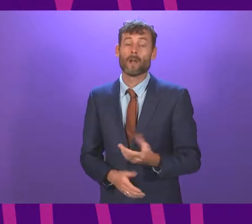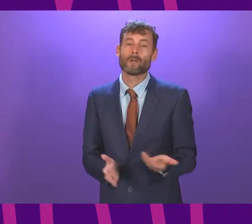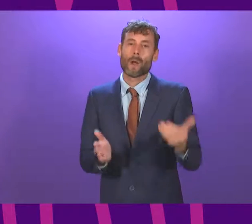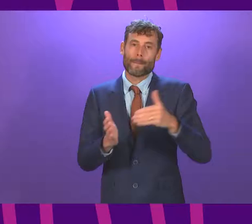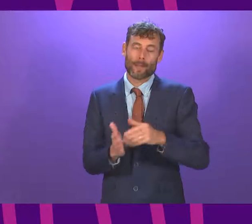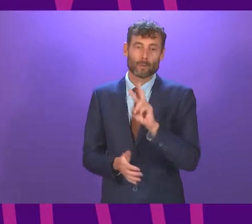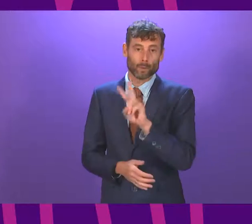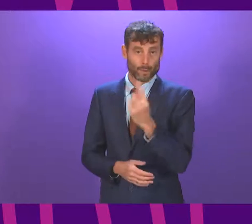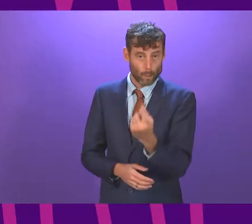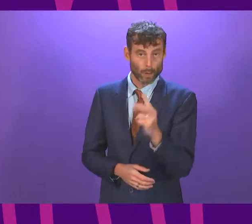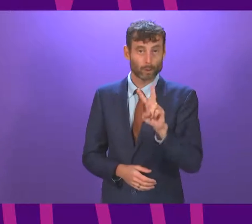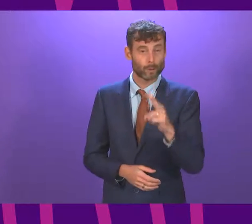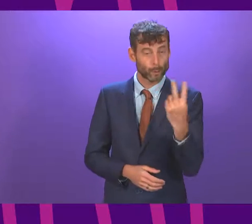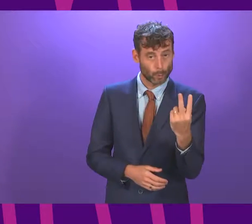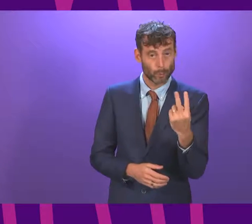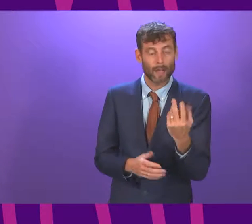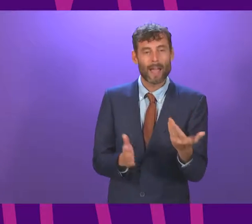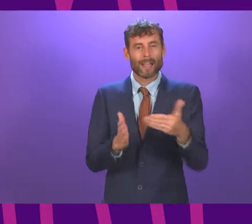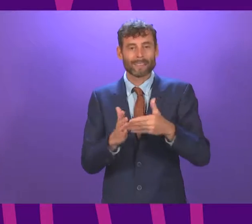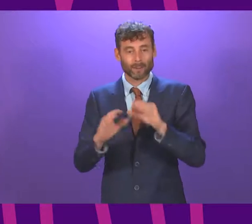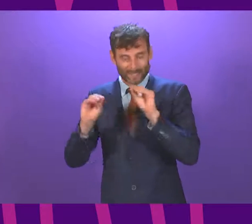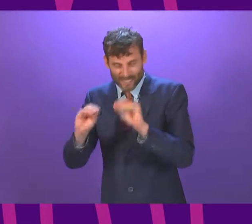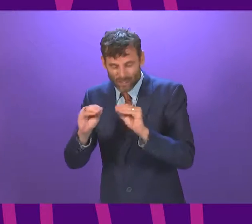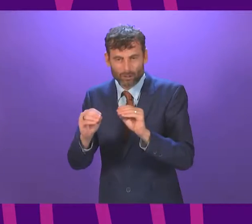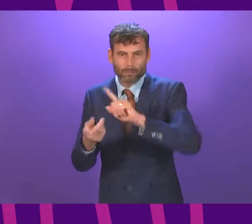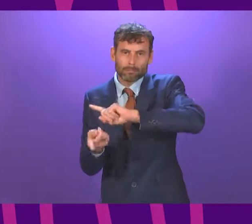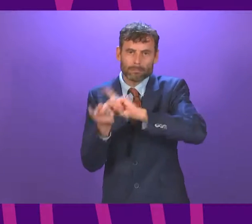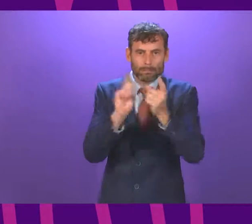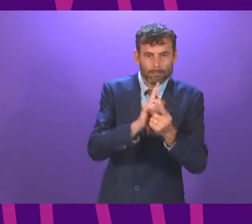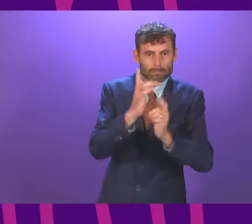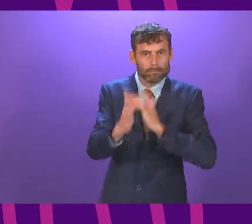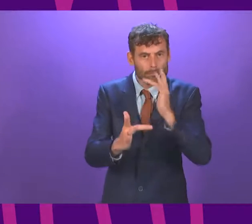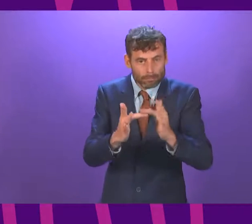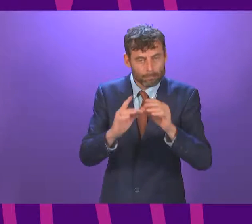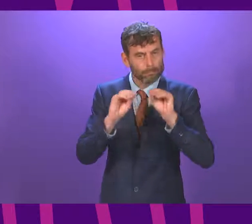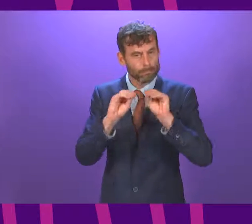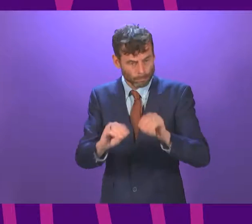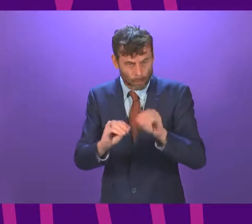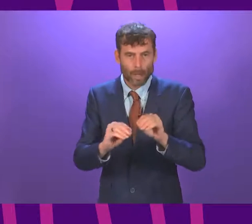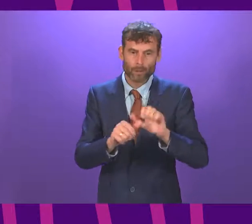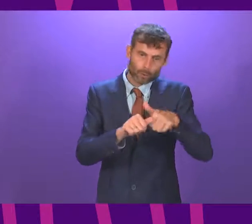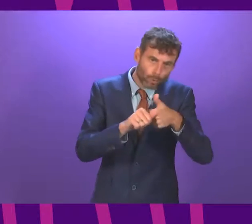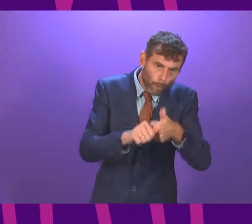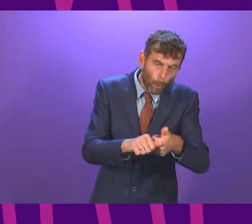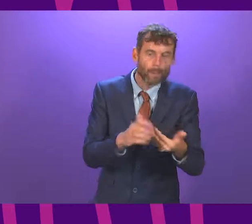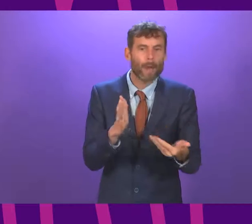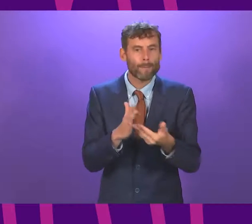and support staff, in digital devices and connectivity, in support for the workforce and in enhanced cleaning regimes and ventilation systems.